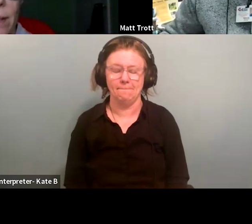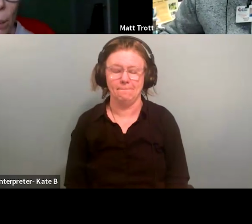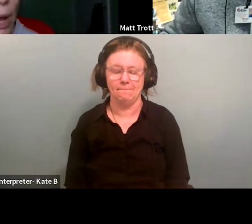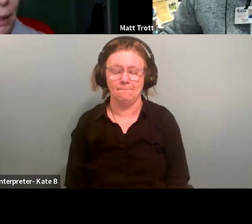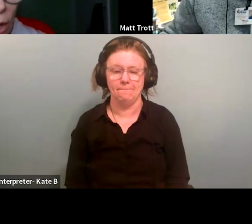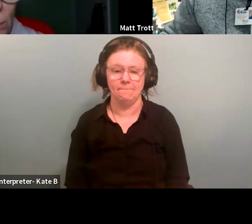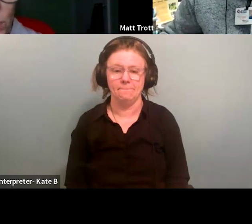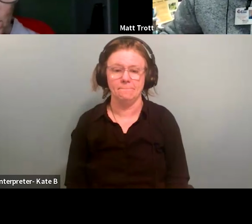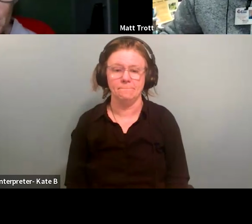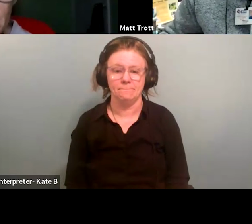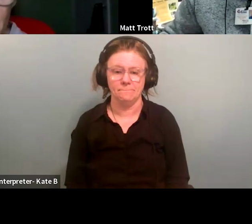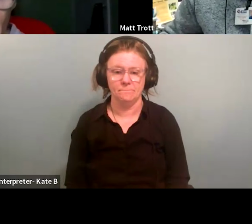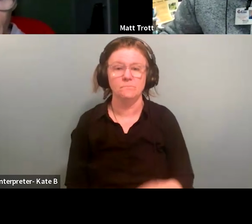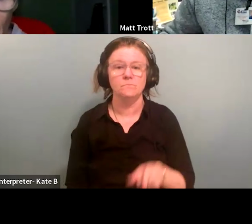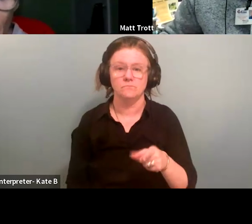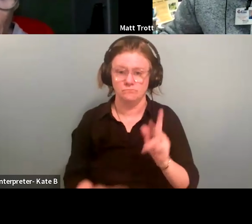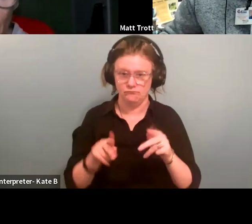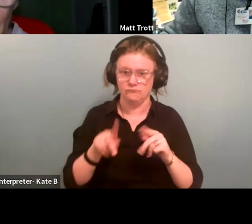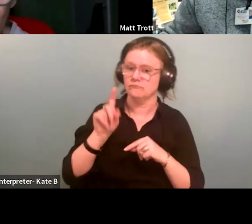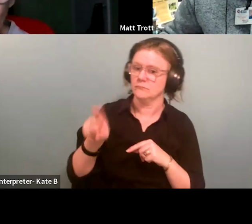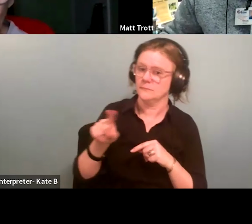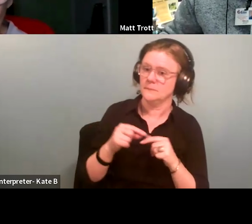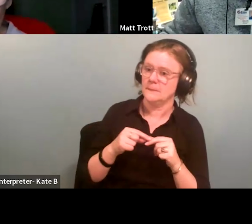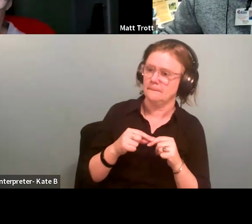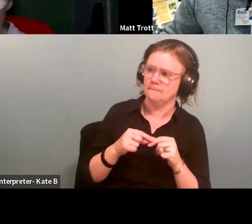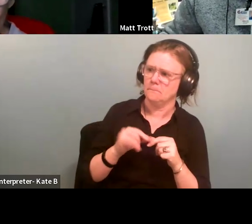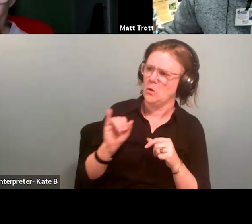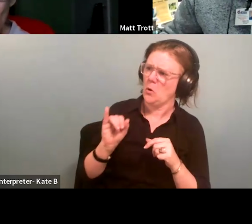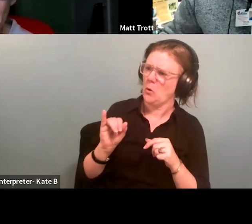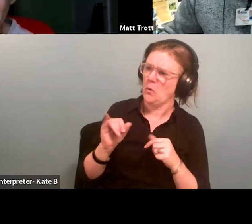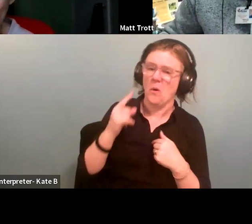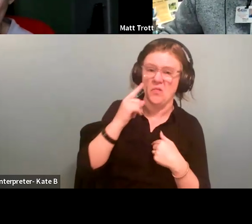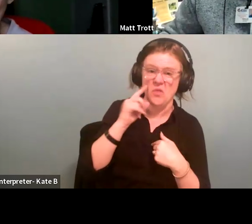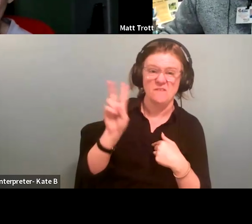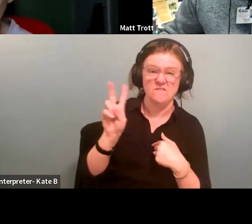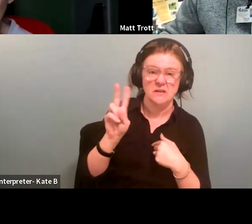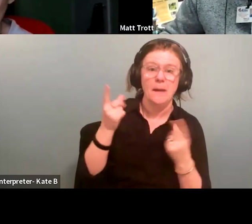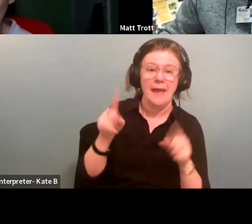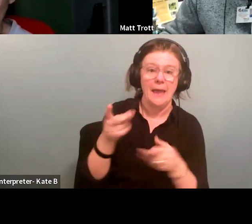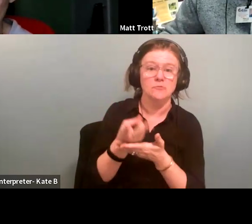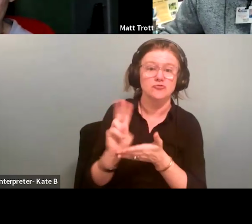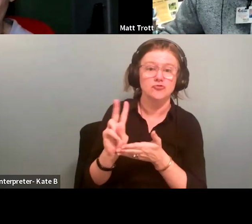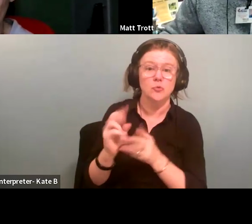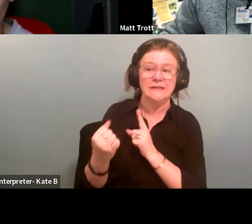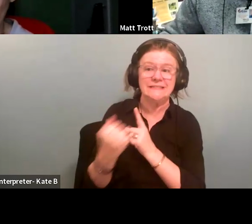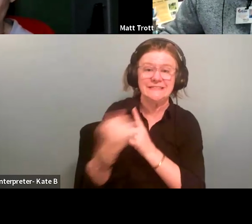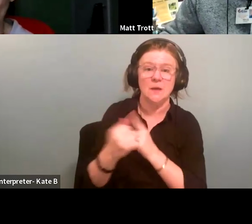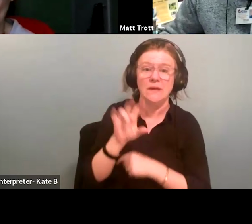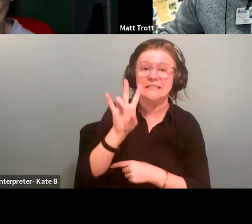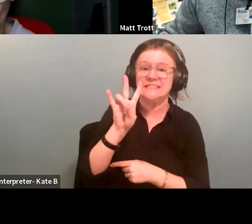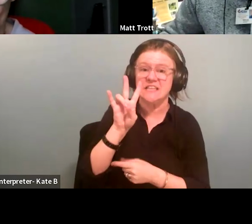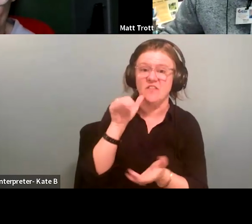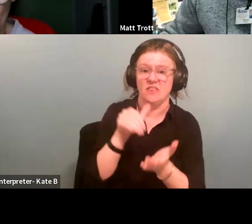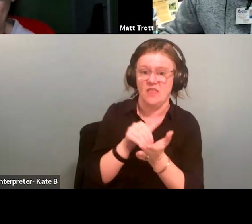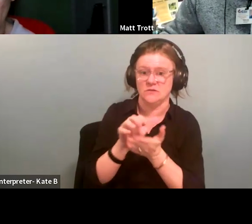An anonymous person said, "I never thought I would be a victim. Two weeks ago, we were scammed out of $7,000.